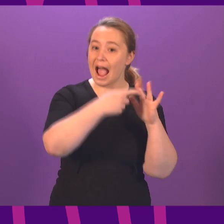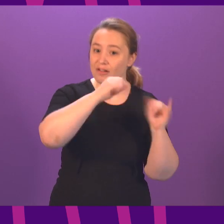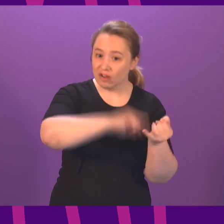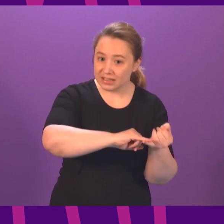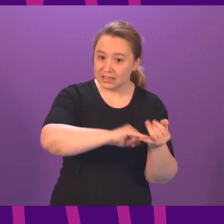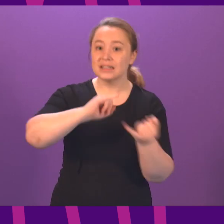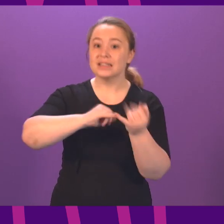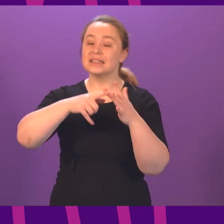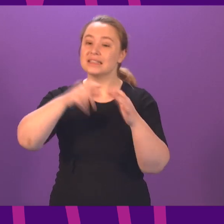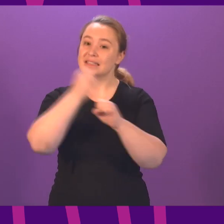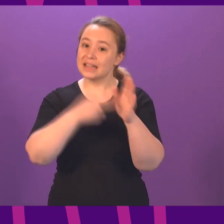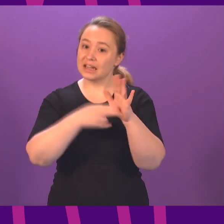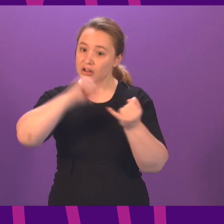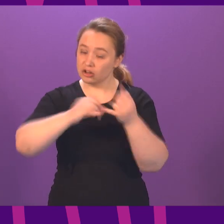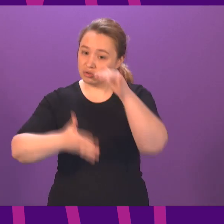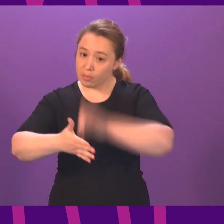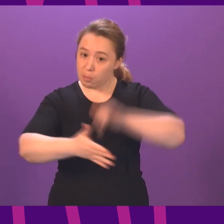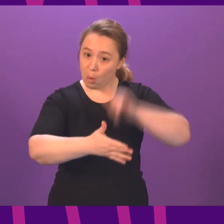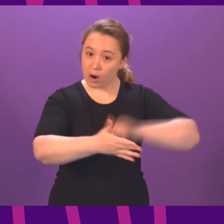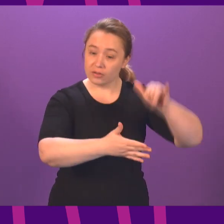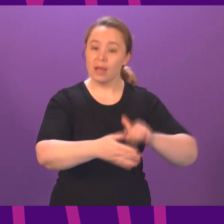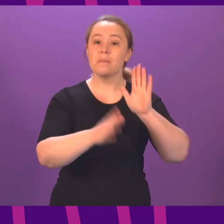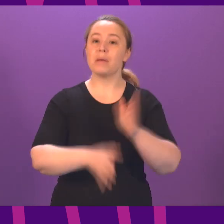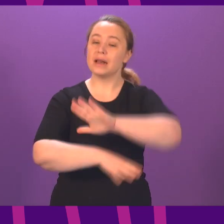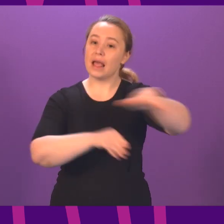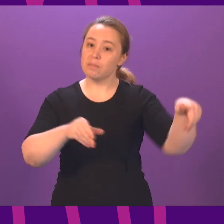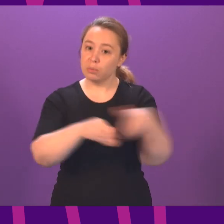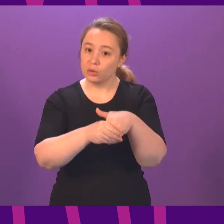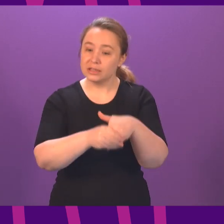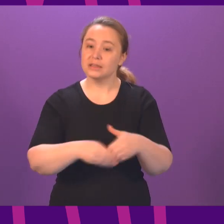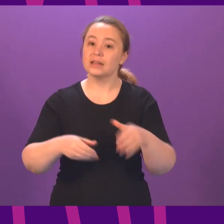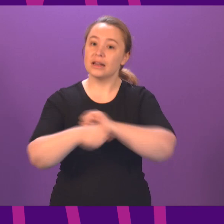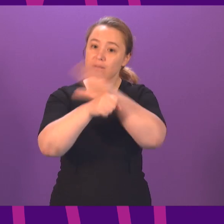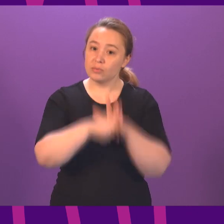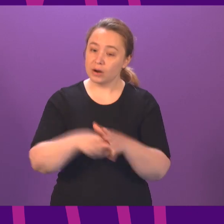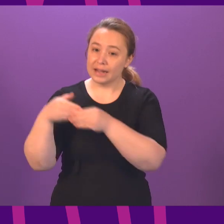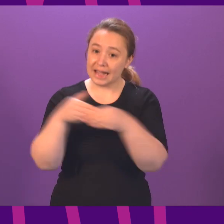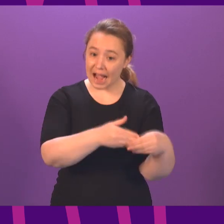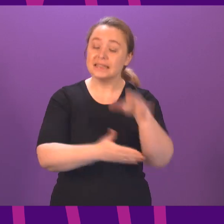embedded in the national and local pandemic guidance. However, I come back to the point